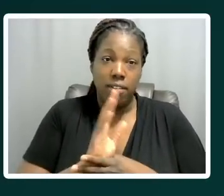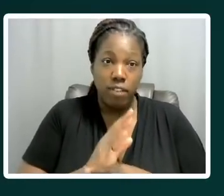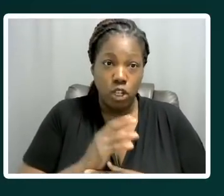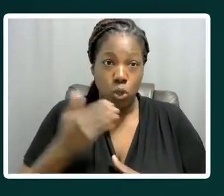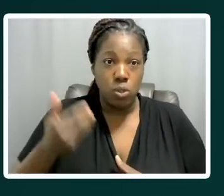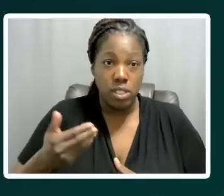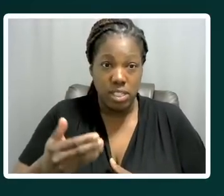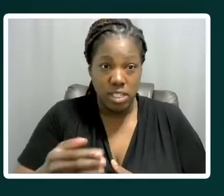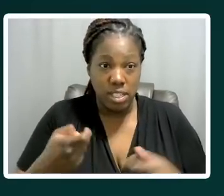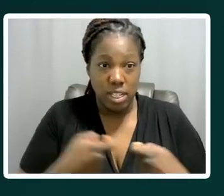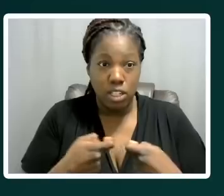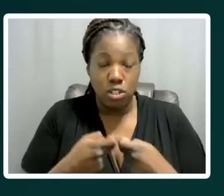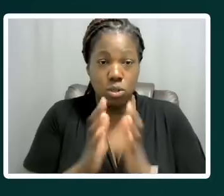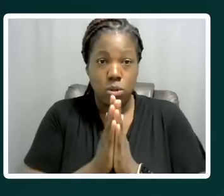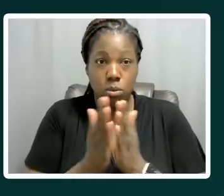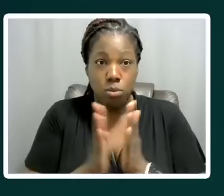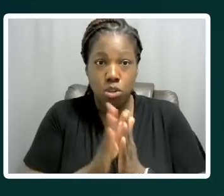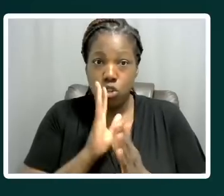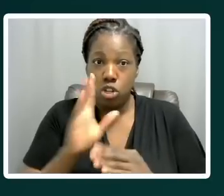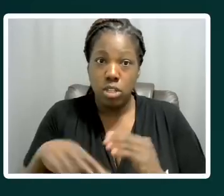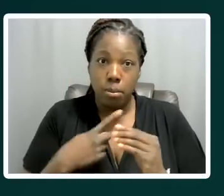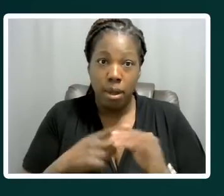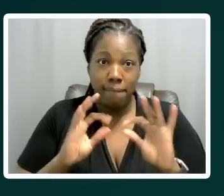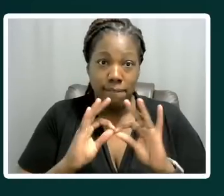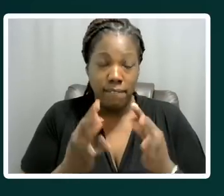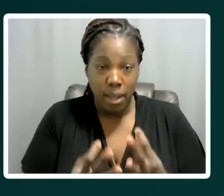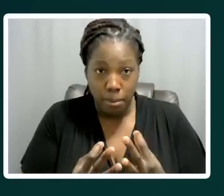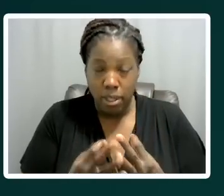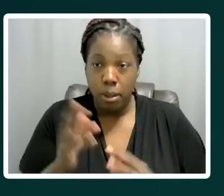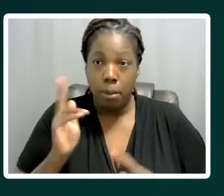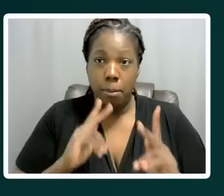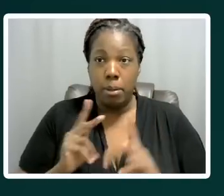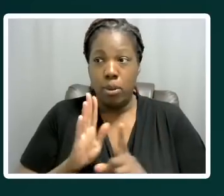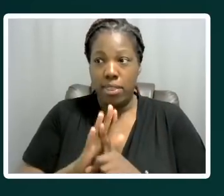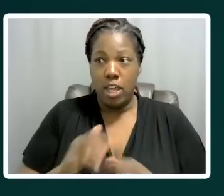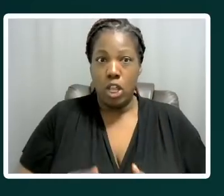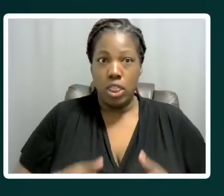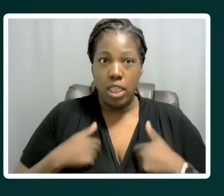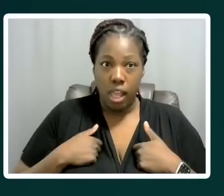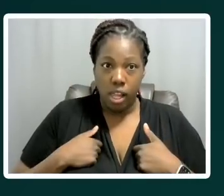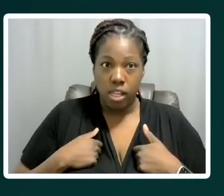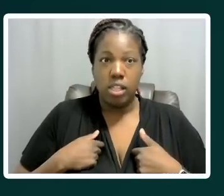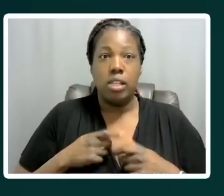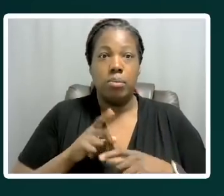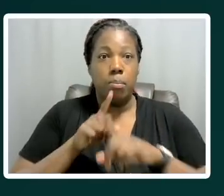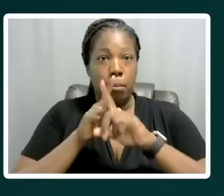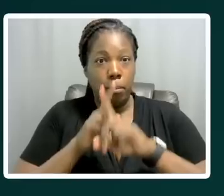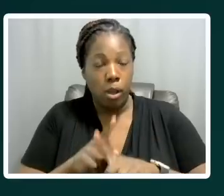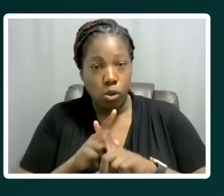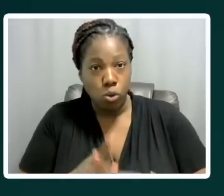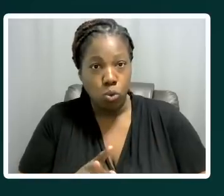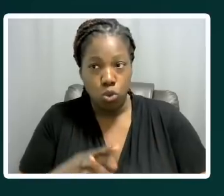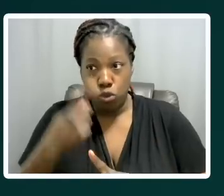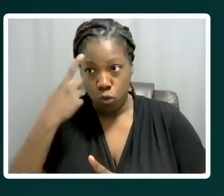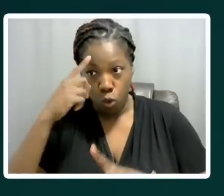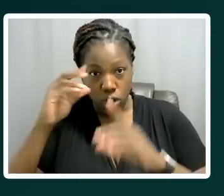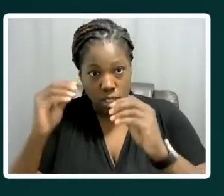talk about family and people in their lives and mentors or teachers that have supported them or